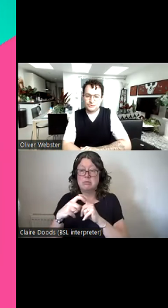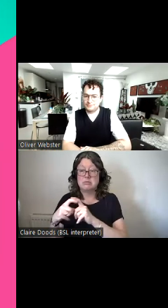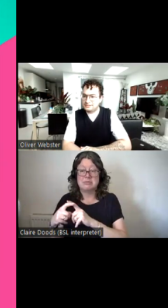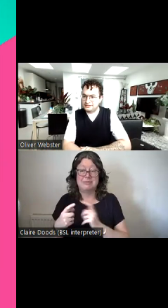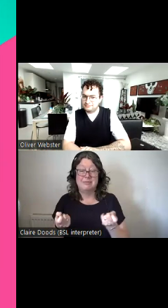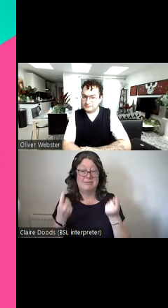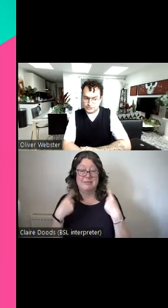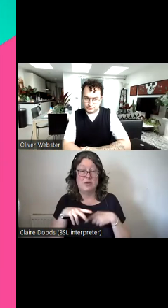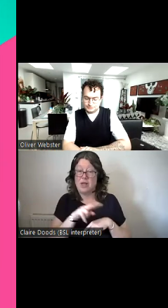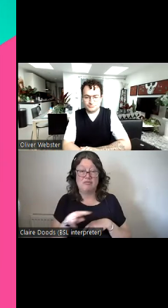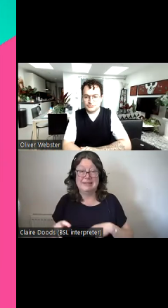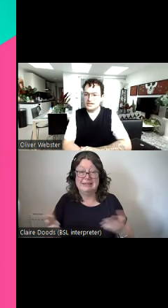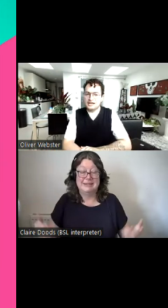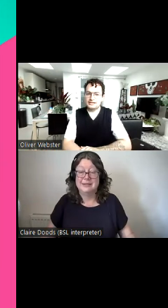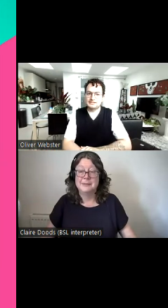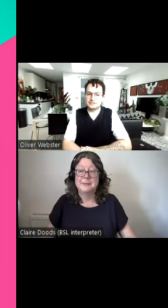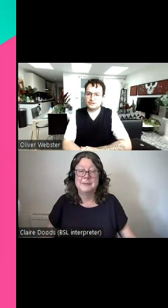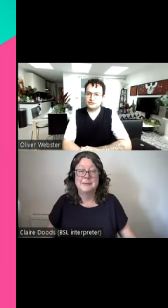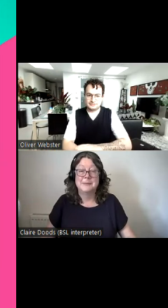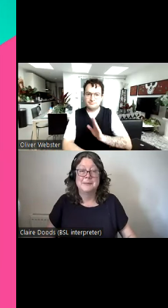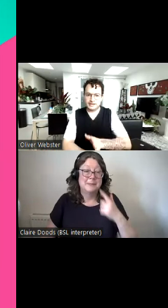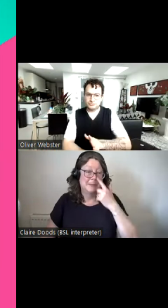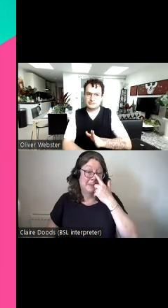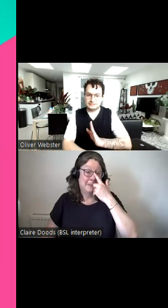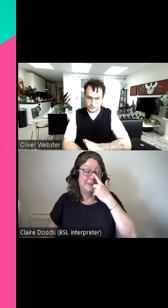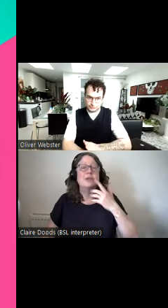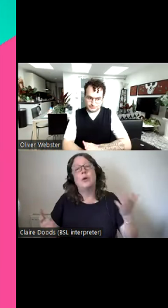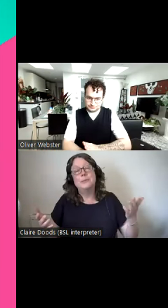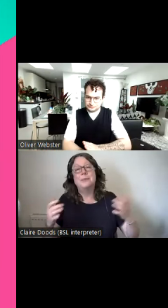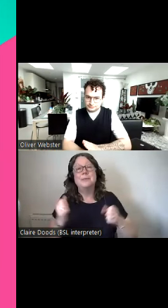which were completely illegible. Make sure it's legible.